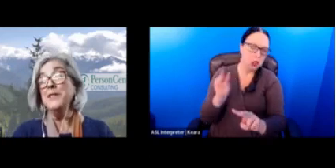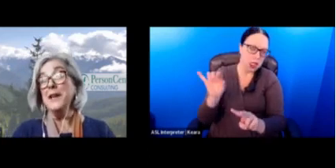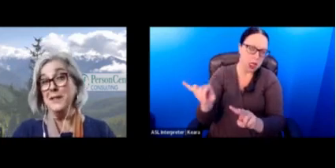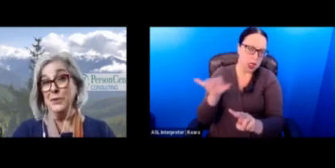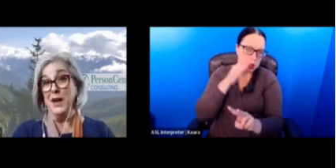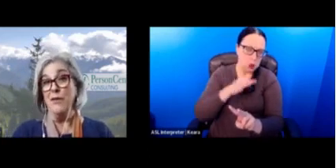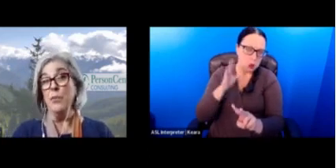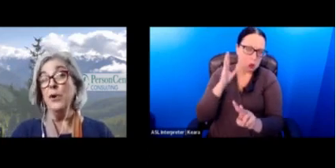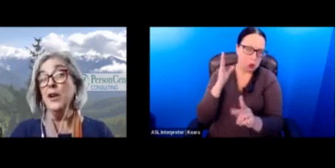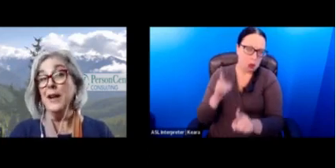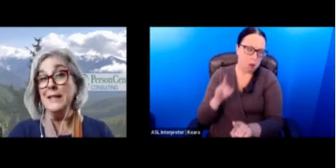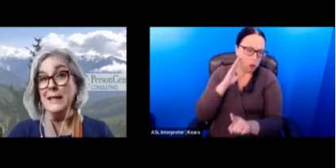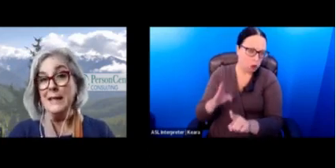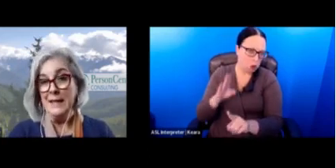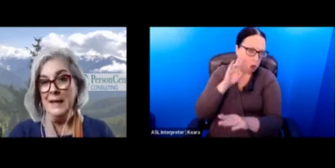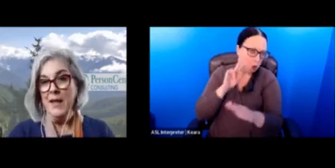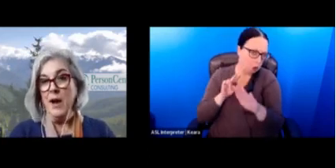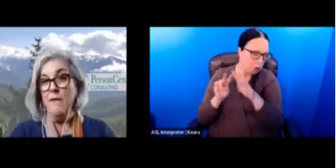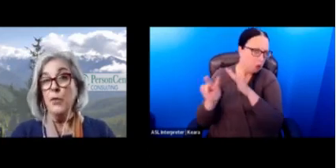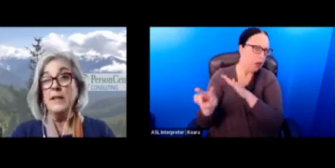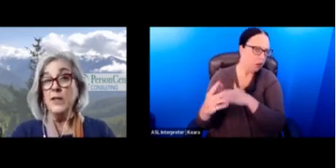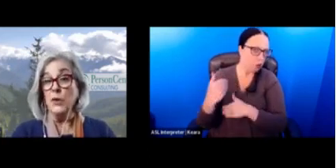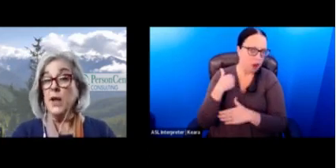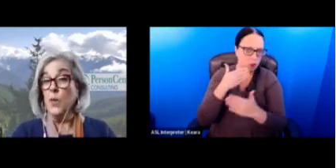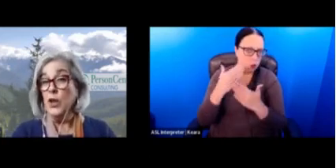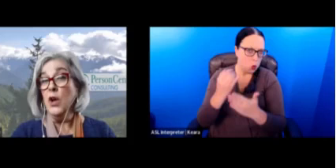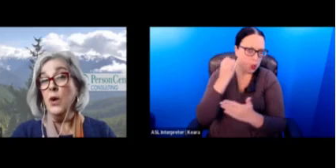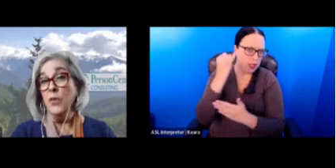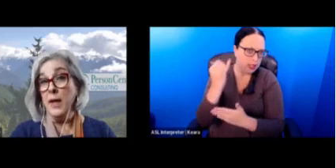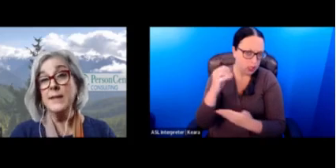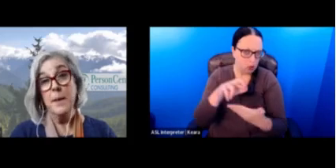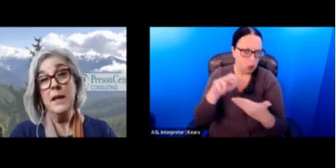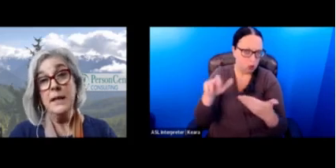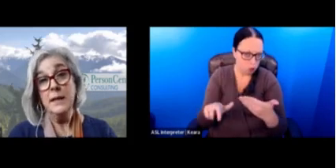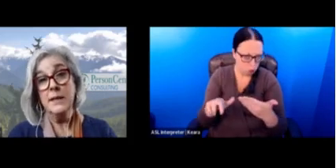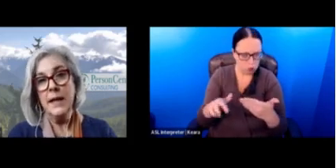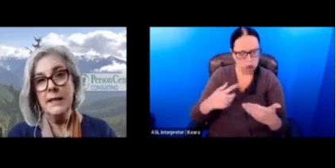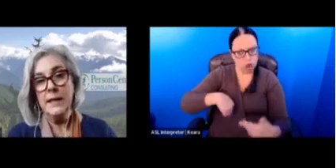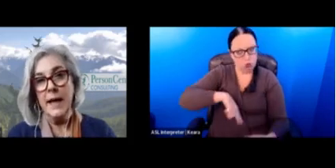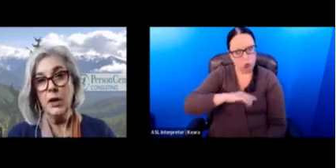predict or have a pretty good idea of the result, and we know that somebody is likely to get